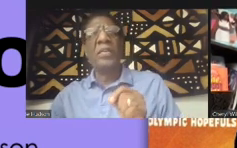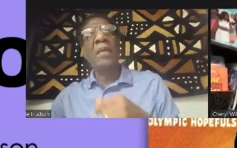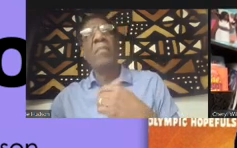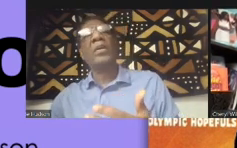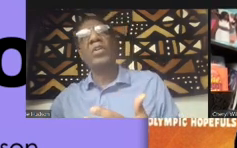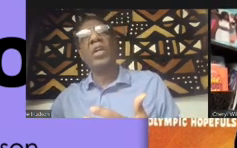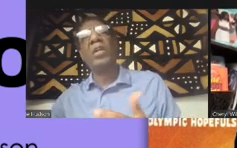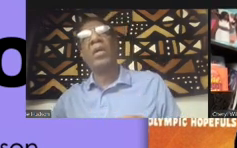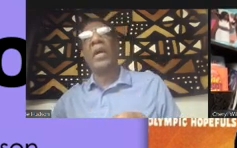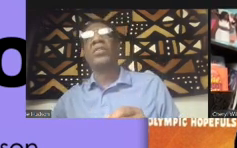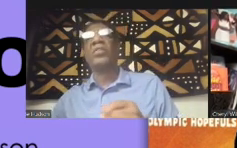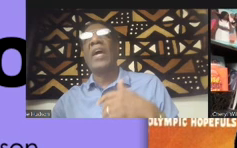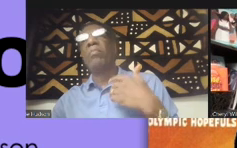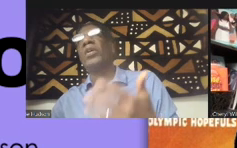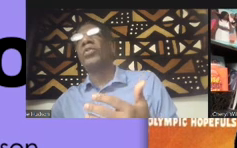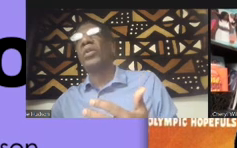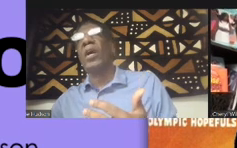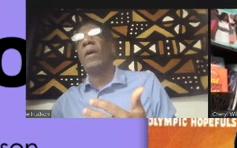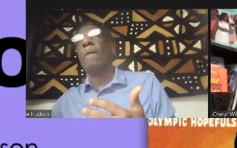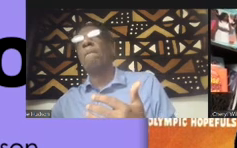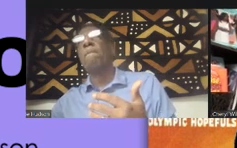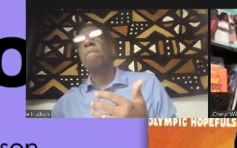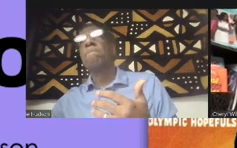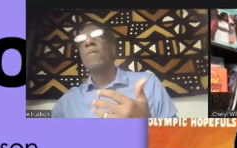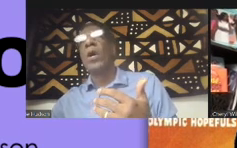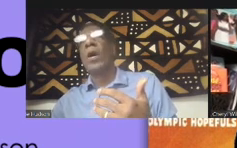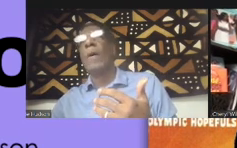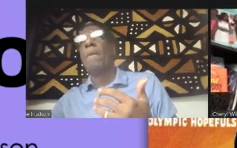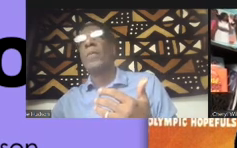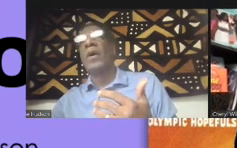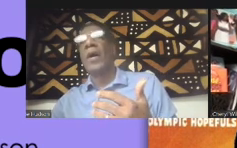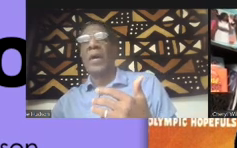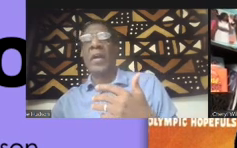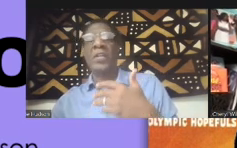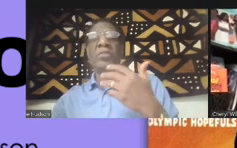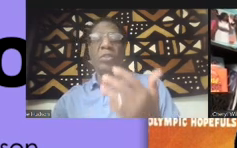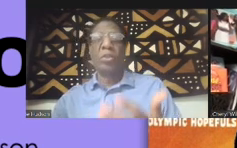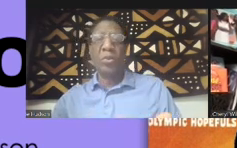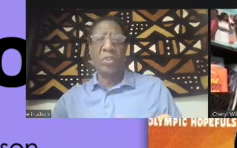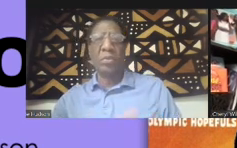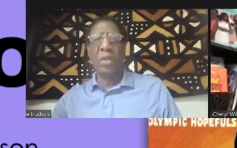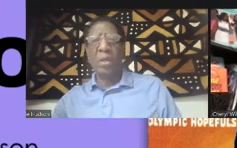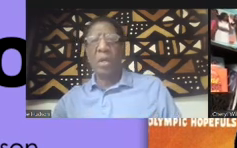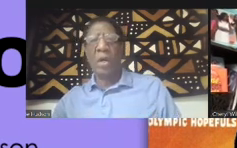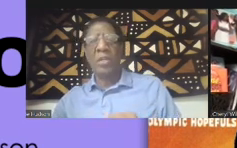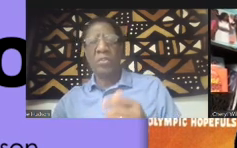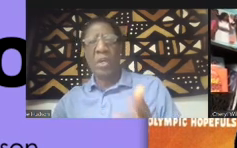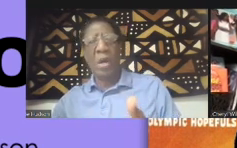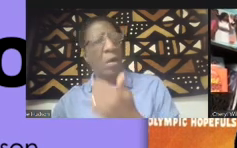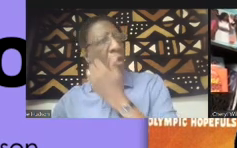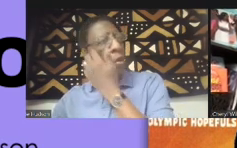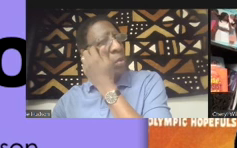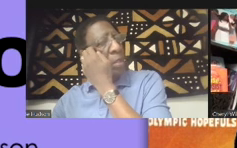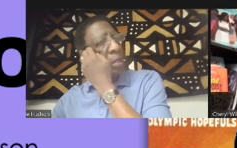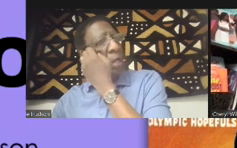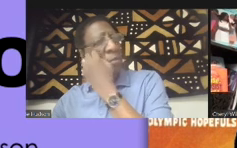But that magazine established an institution in Chicago.